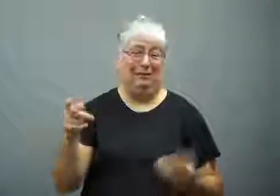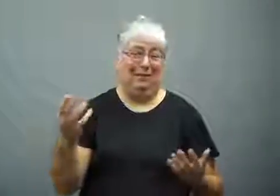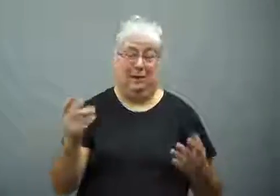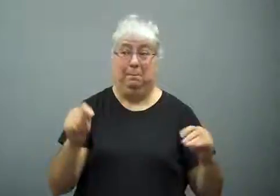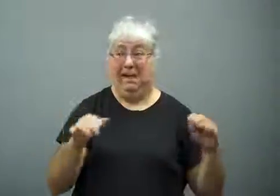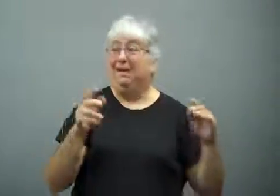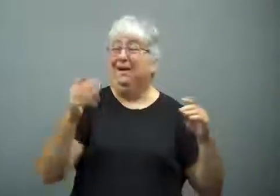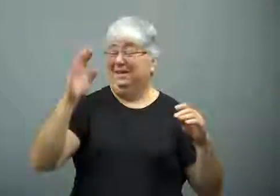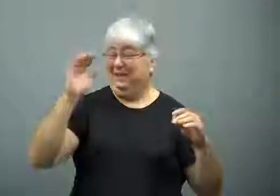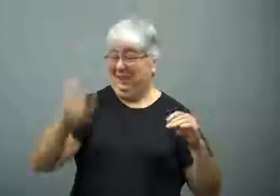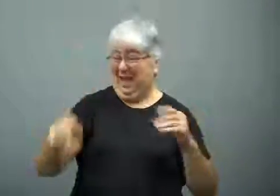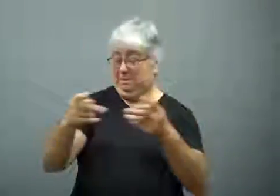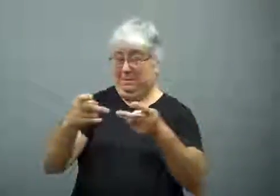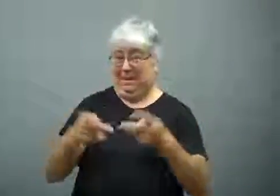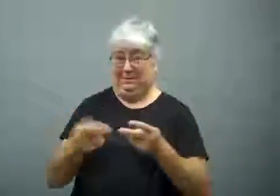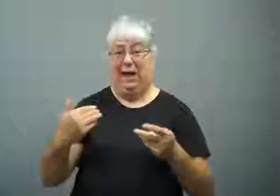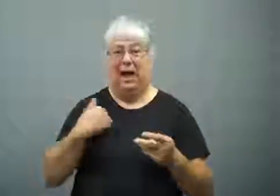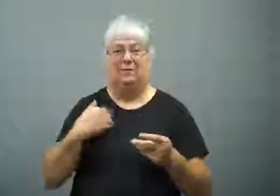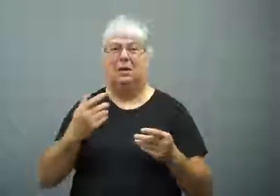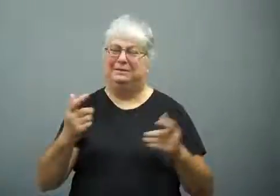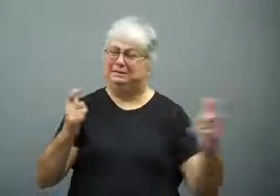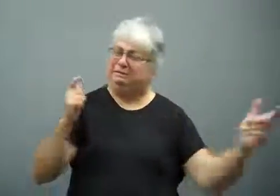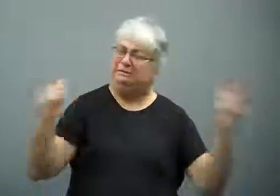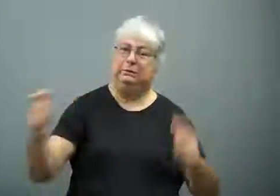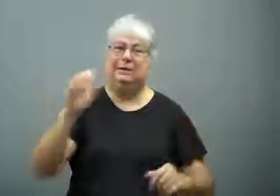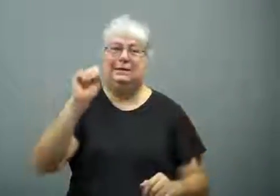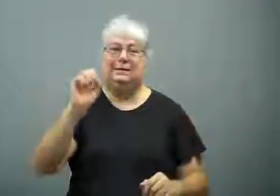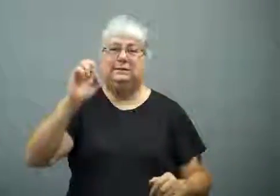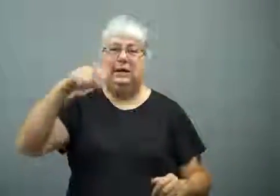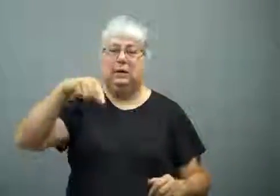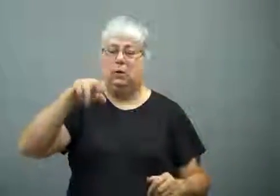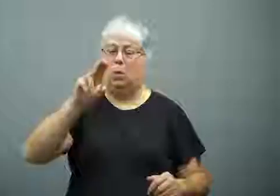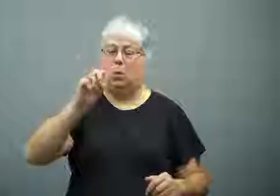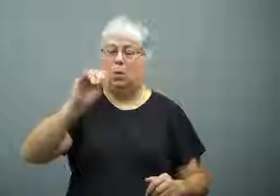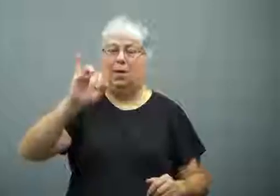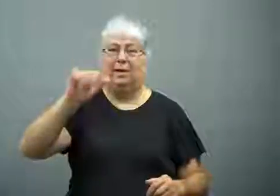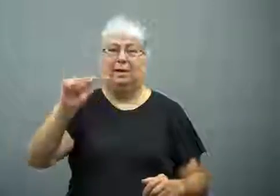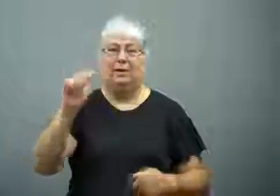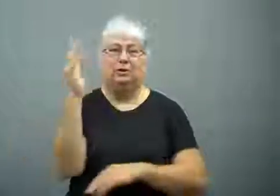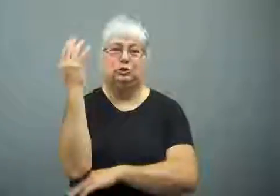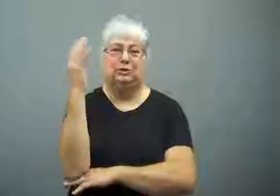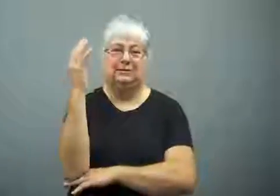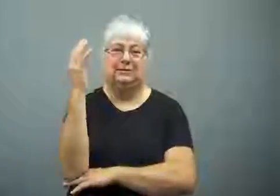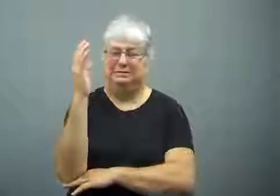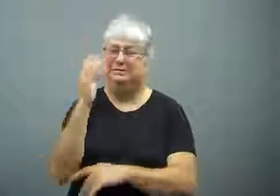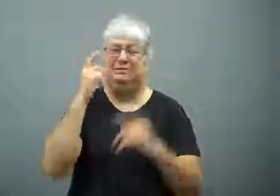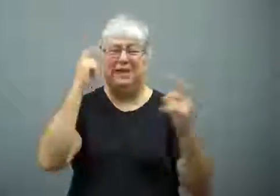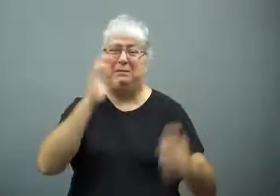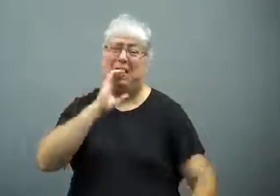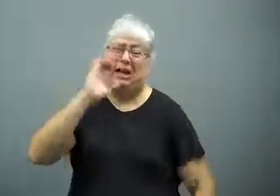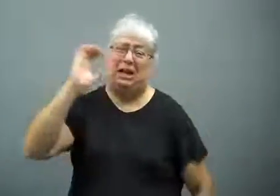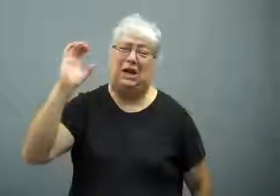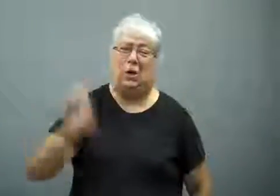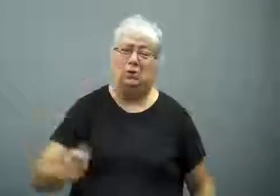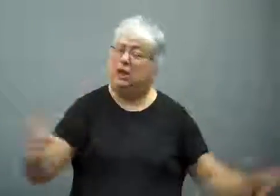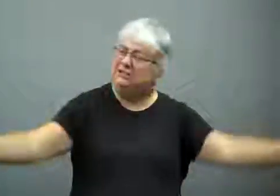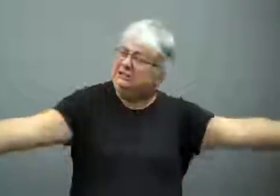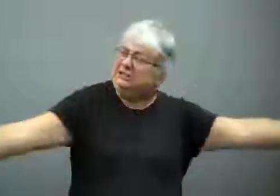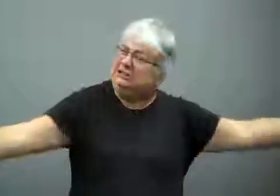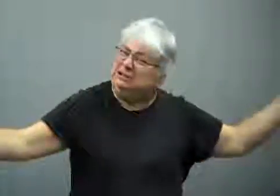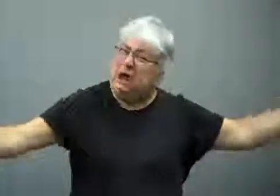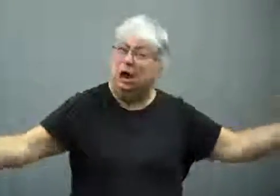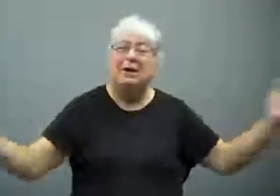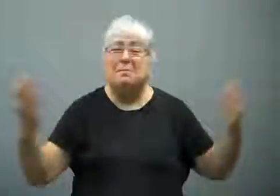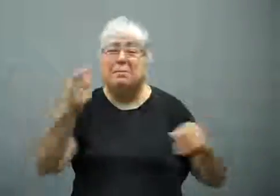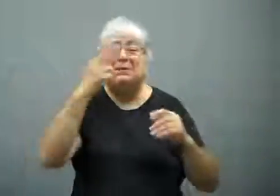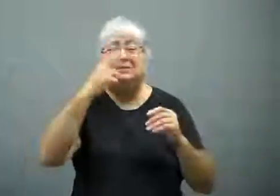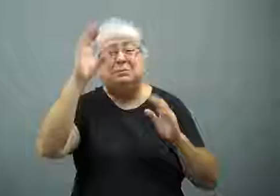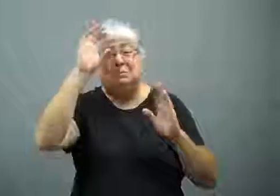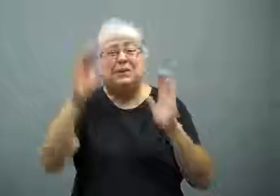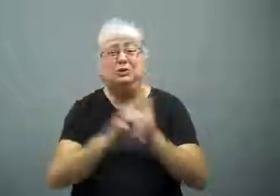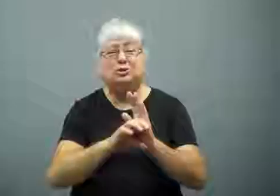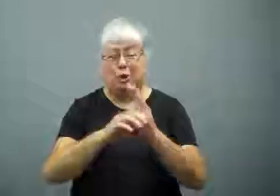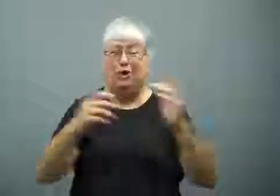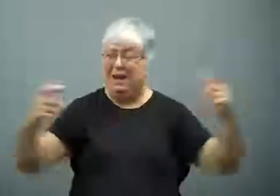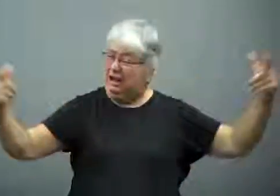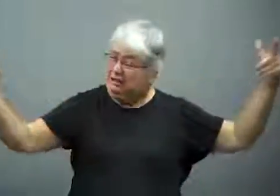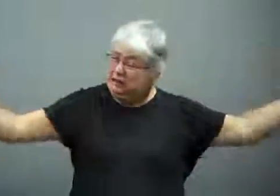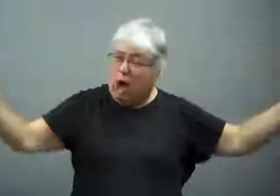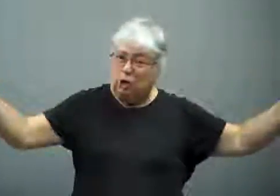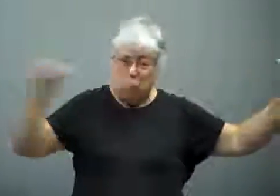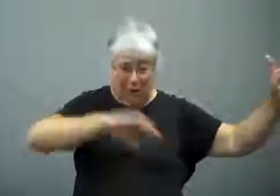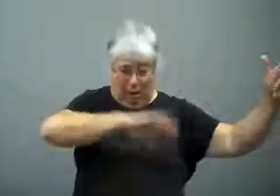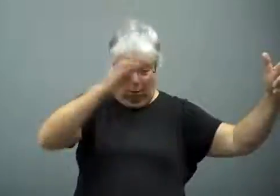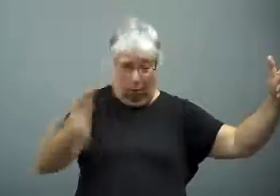It's home to the famous old huge sequoia trees.